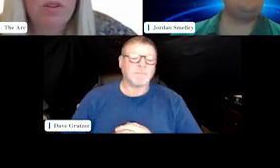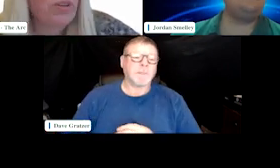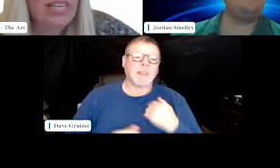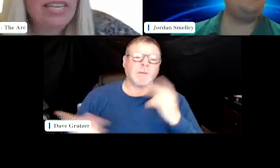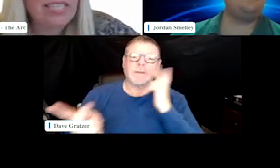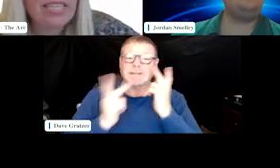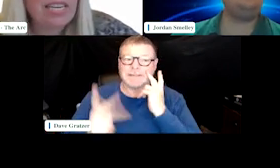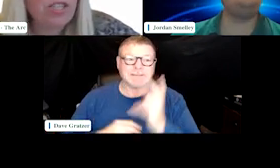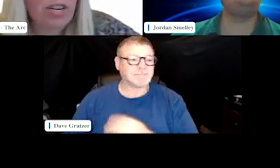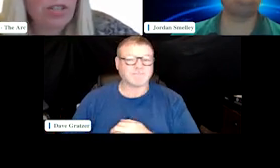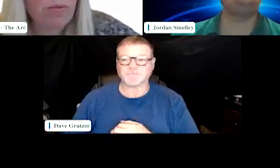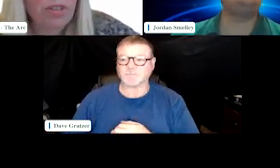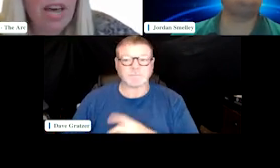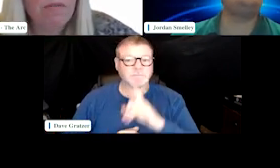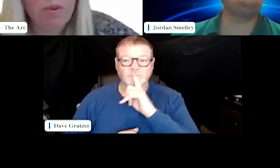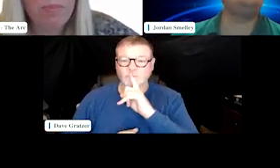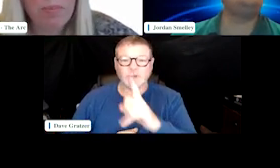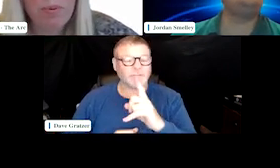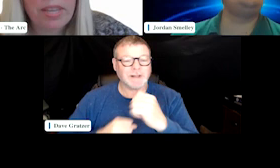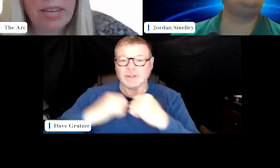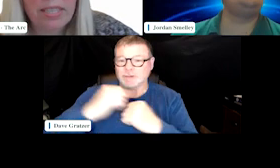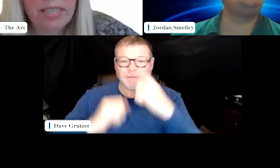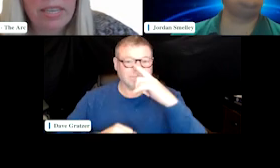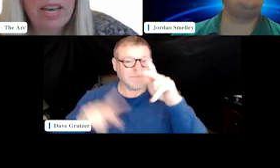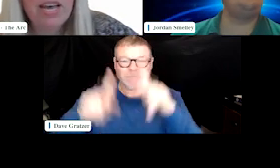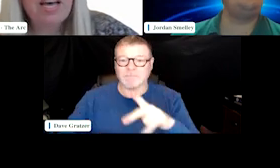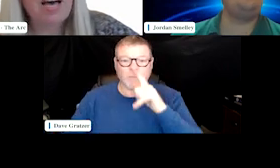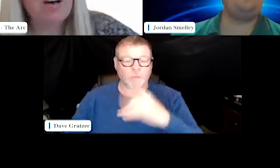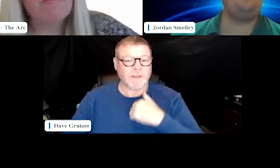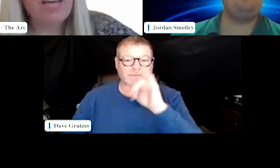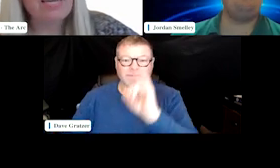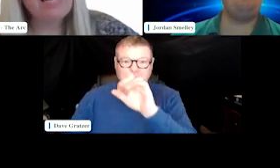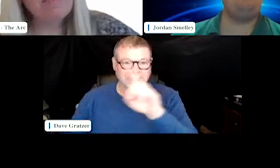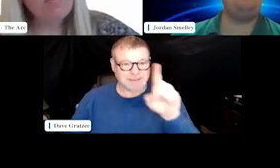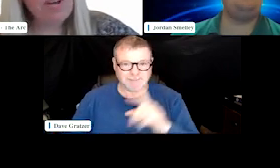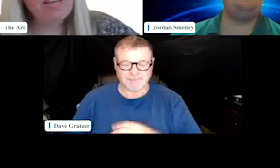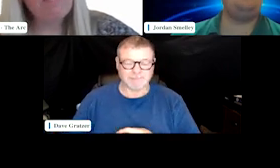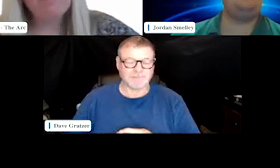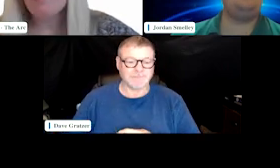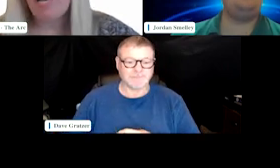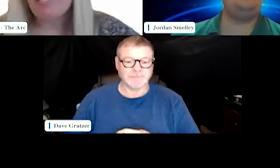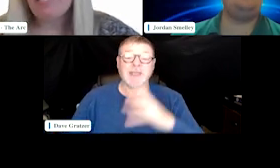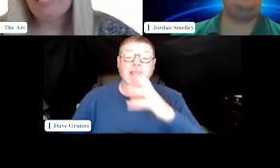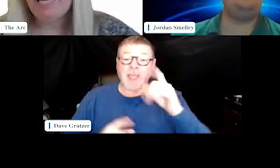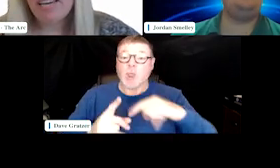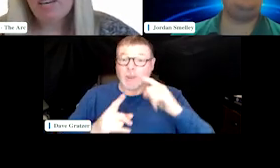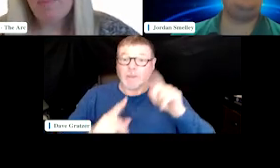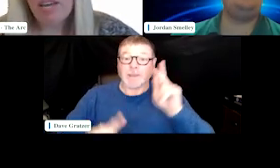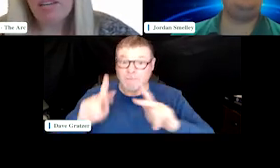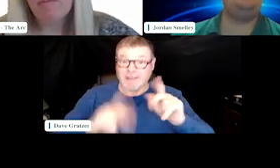there really isn't a structure for that for people with IDD. And even when people with IDD can get paid